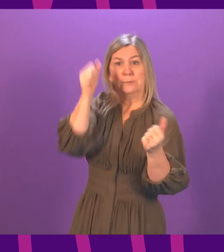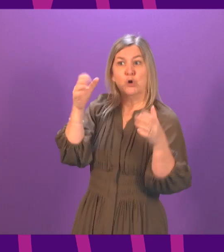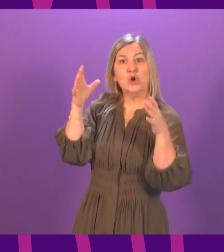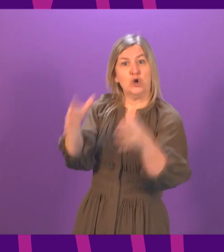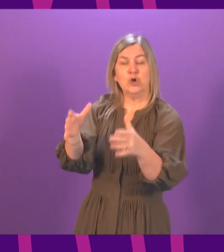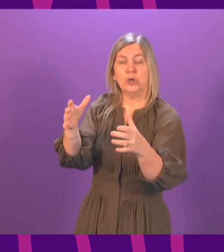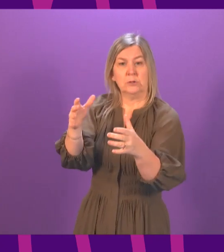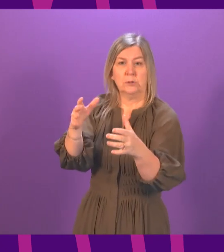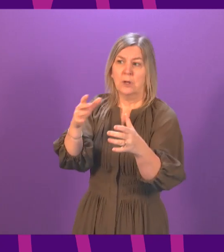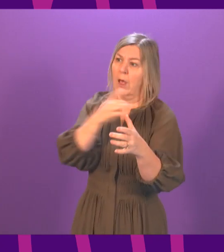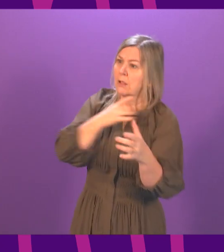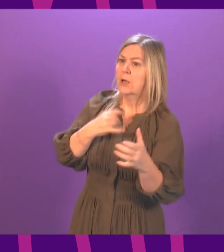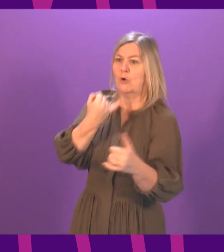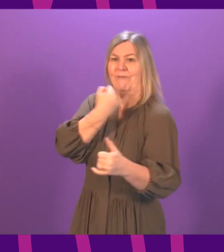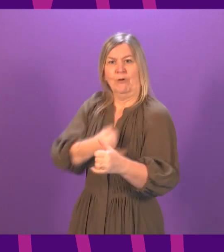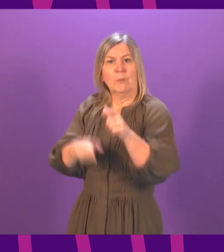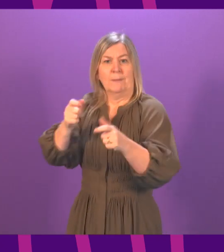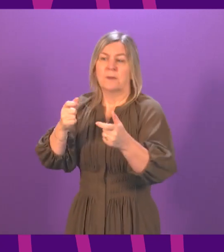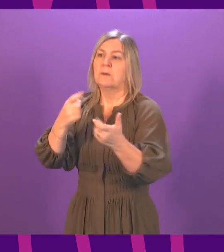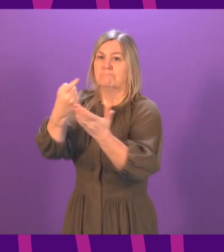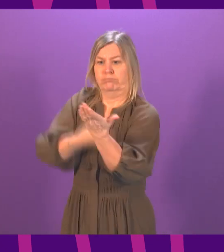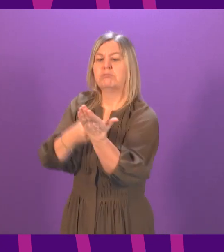clinical vulnerability, as experts recommended.